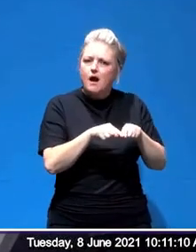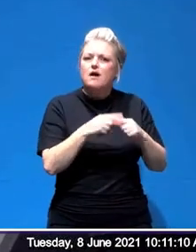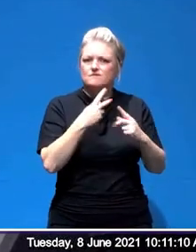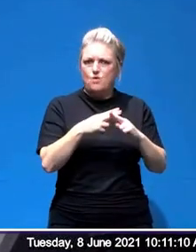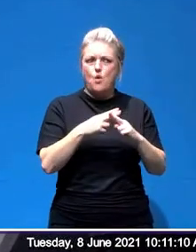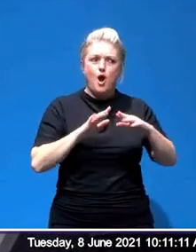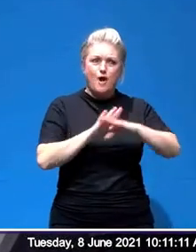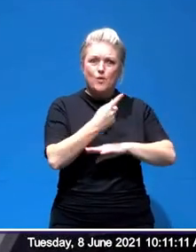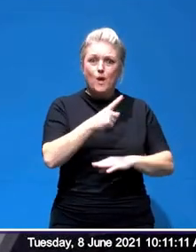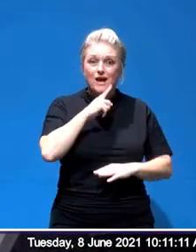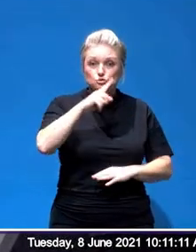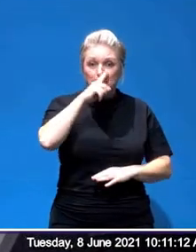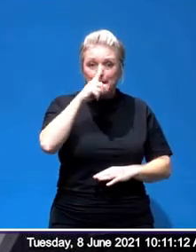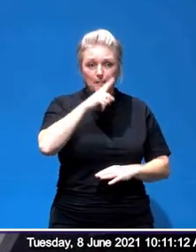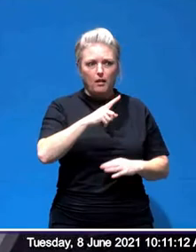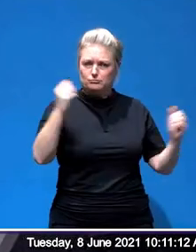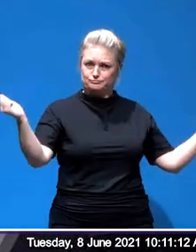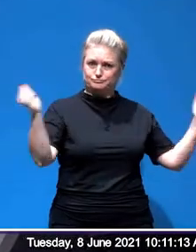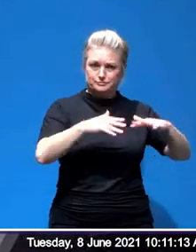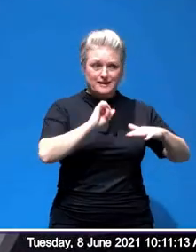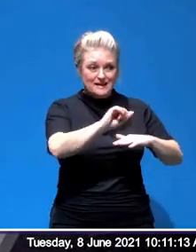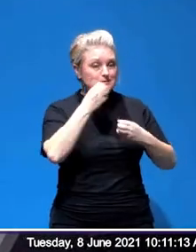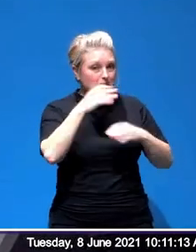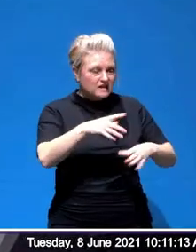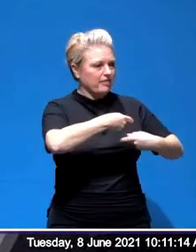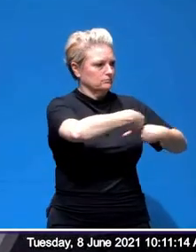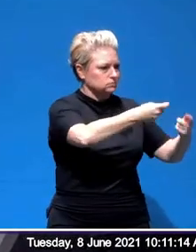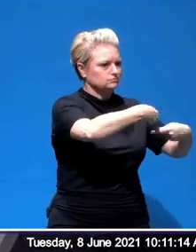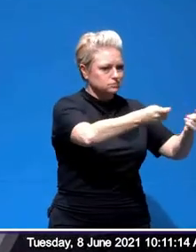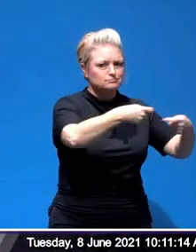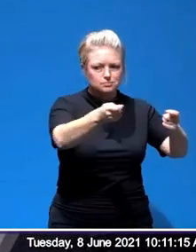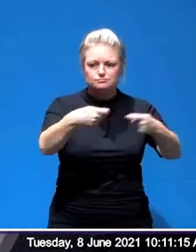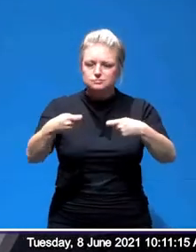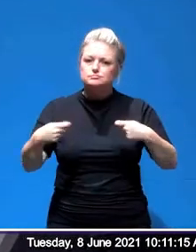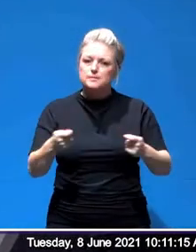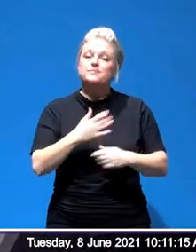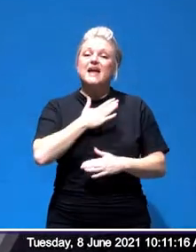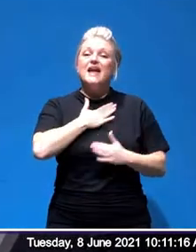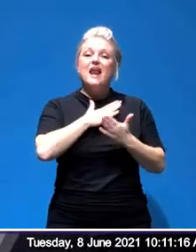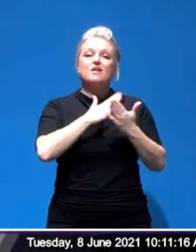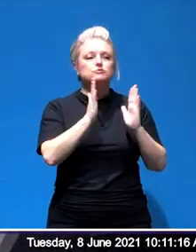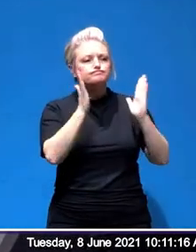Daniel loves to sing. He likes television jingles, he likes hymns and anthems and theme songs.